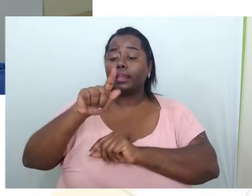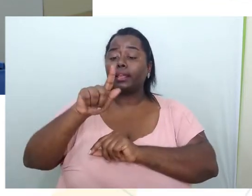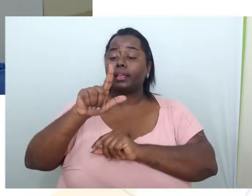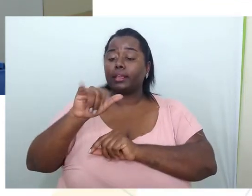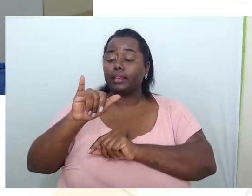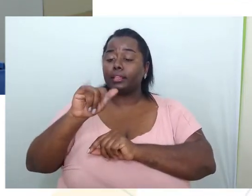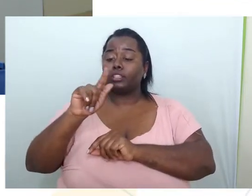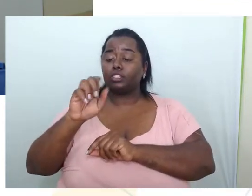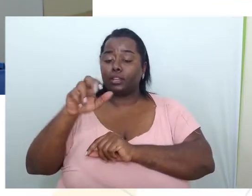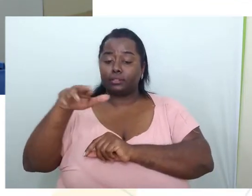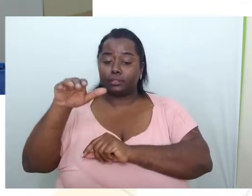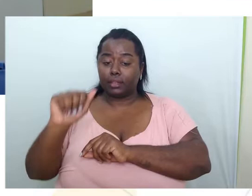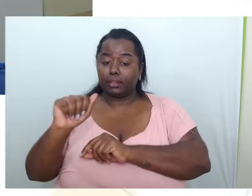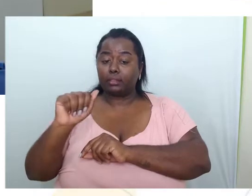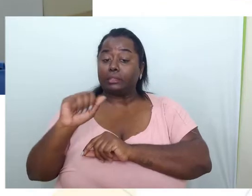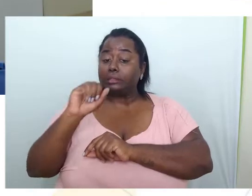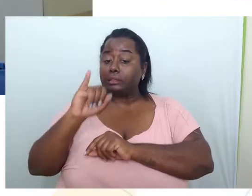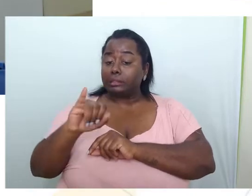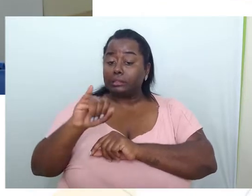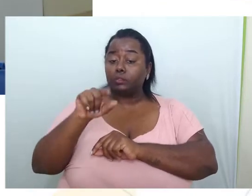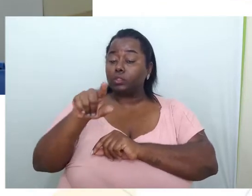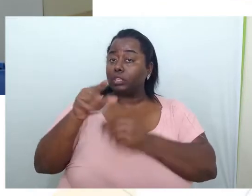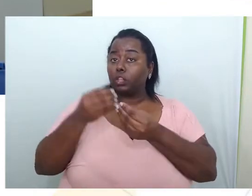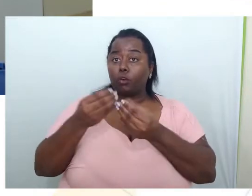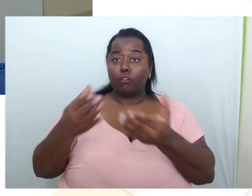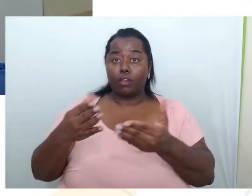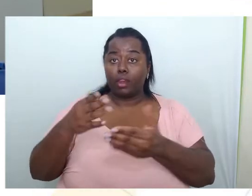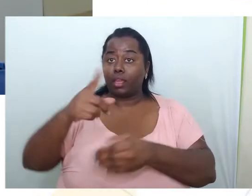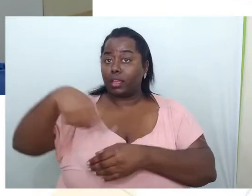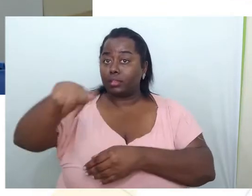that if you are not delivering to the student or you're not I hate the word